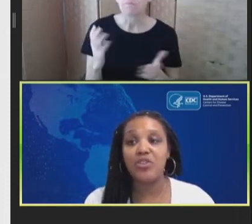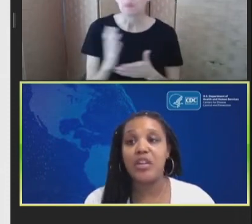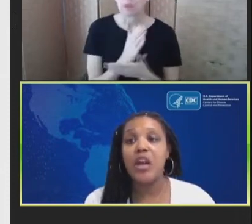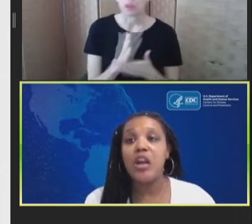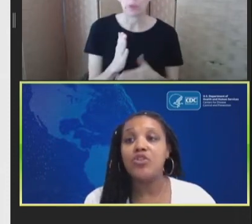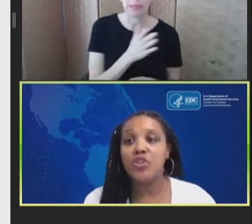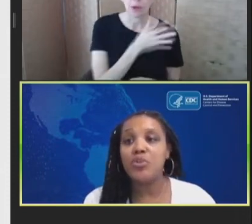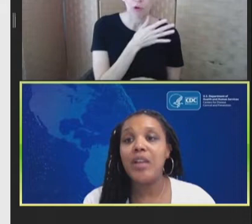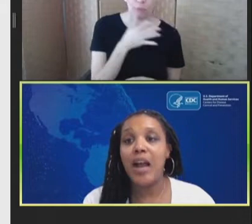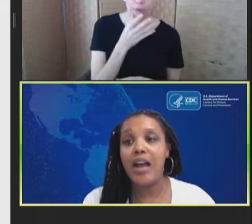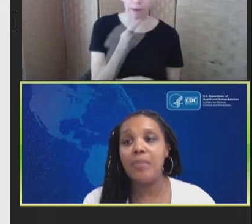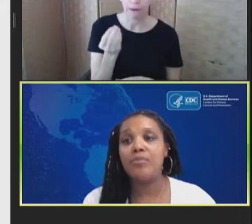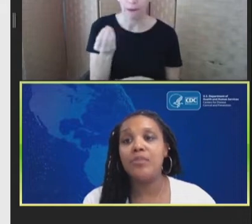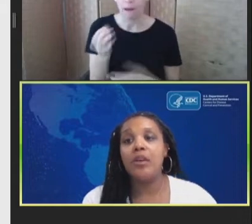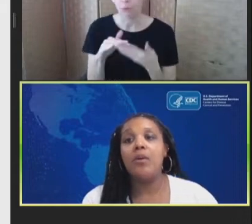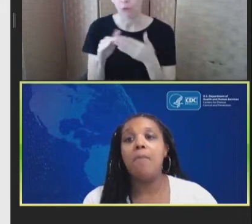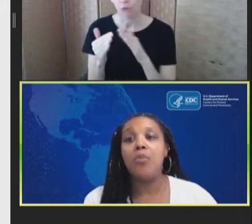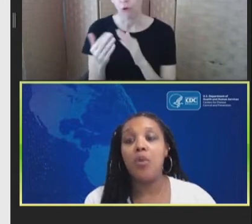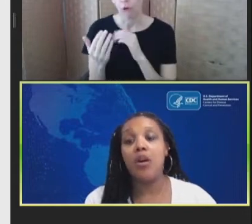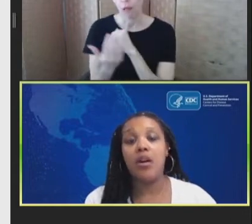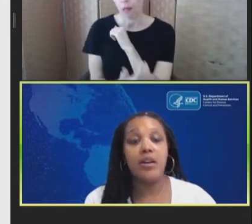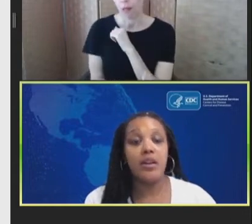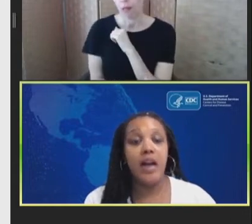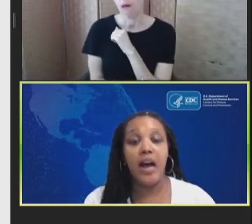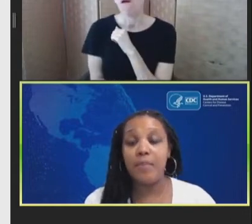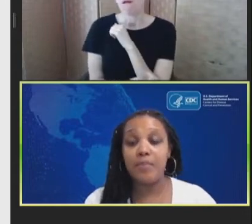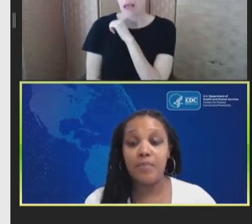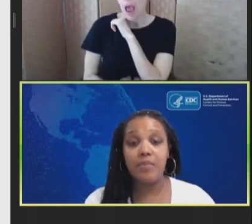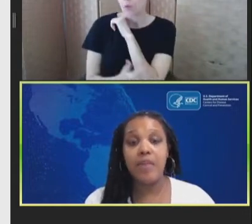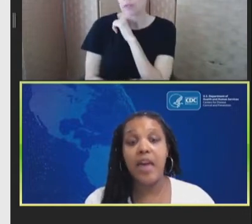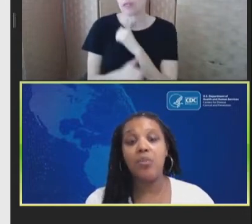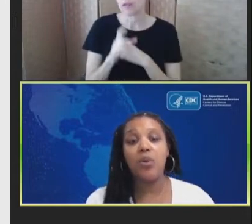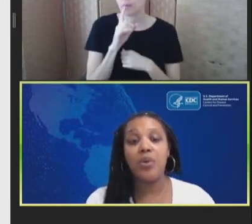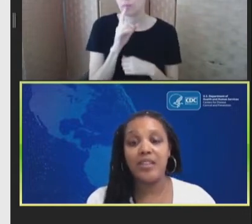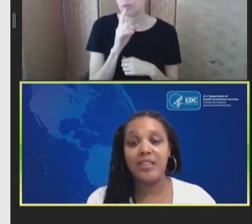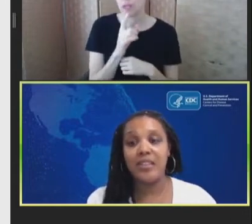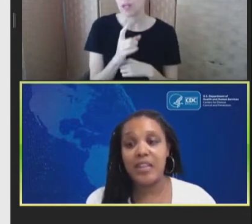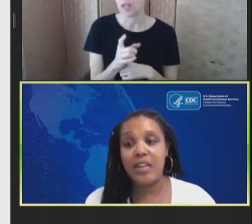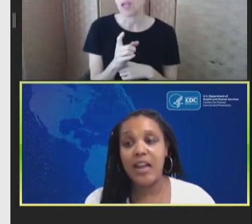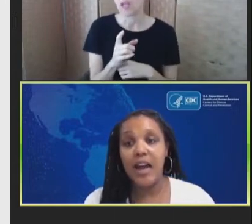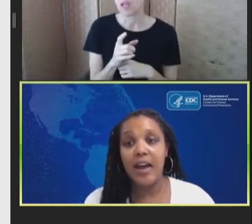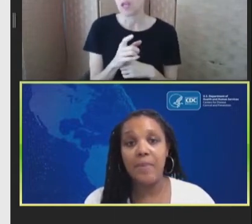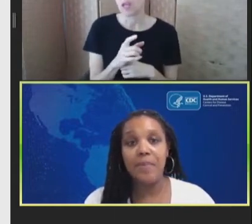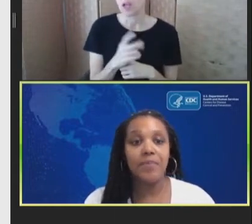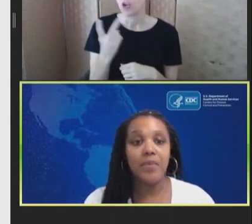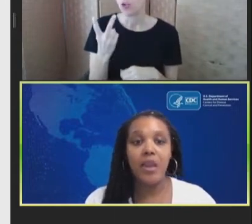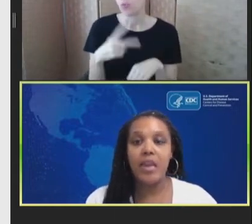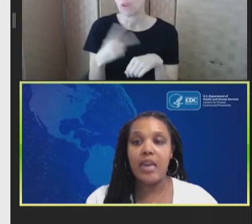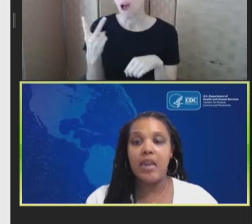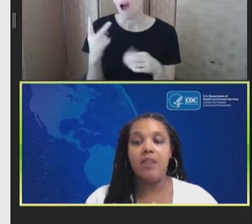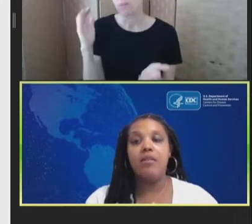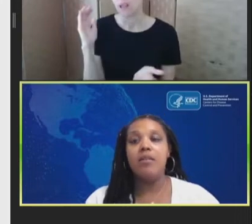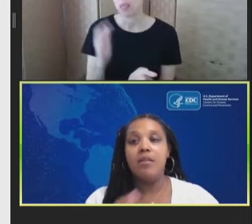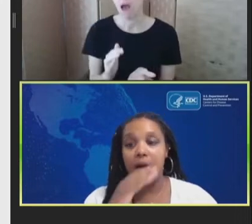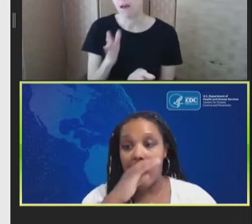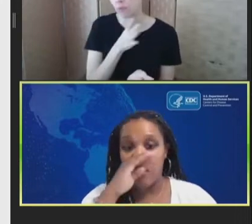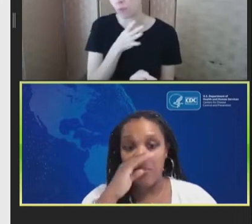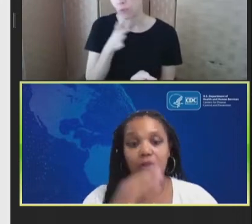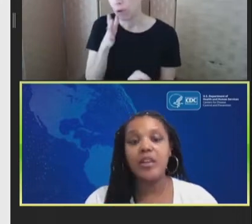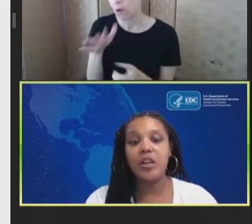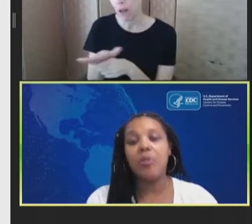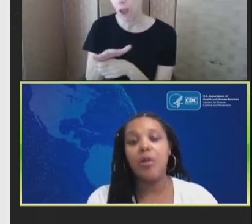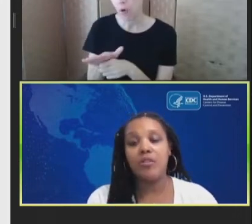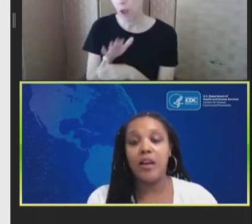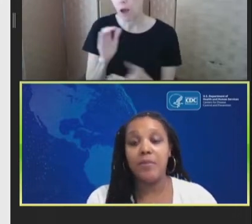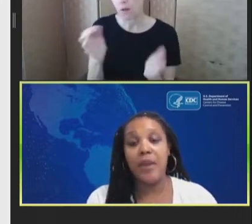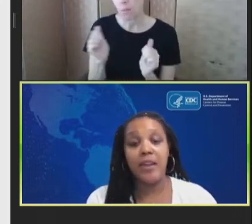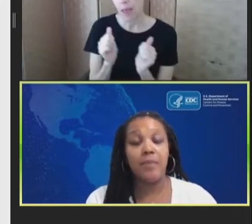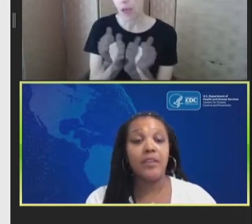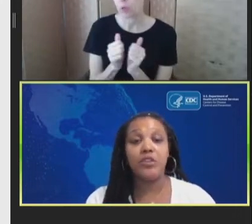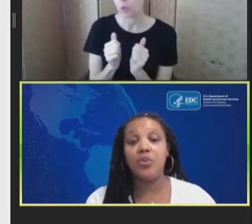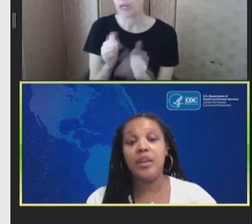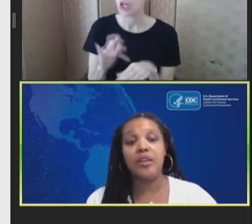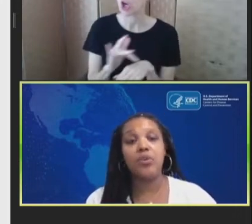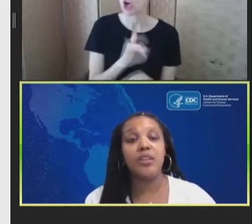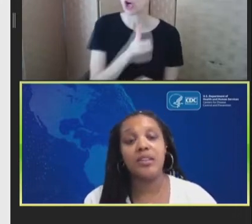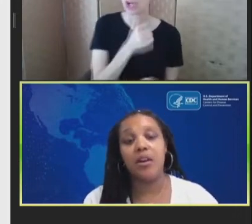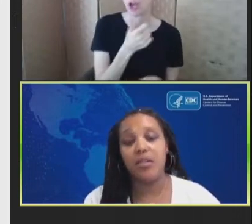actually two times more than what we had seen in earlier parts of the pandemic. So here we see on